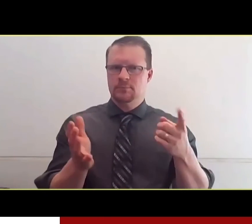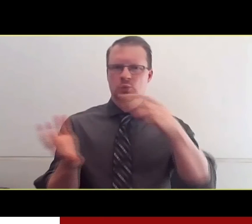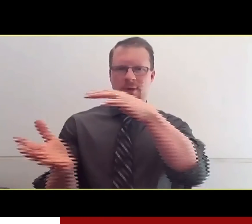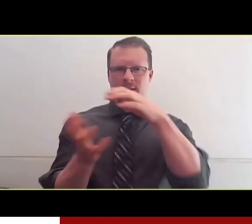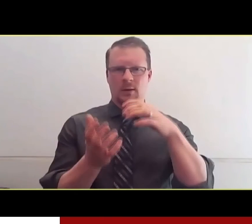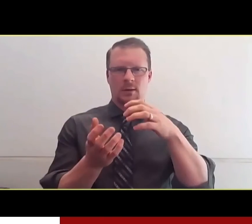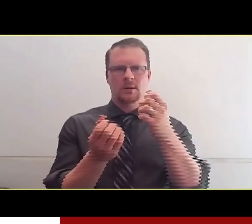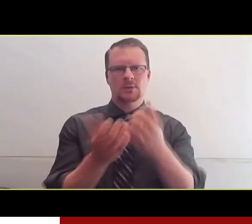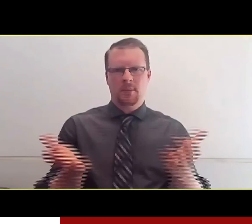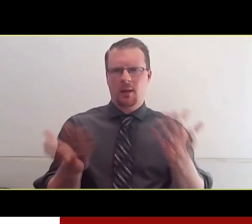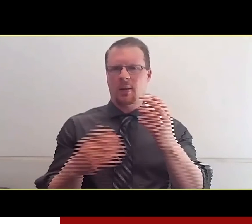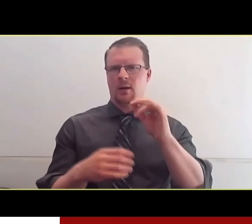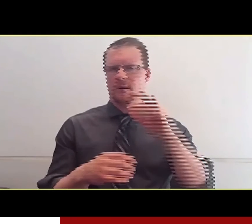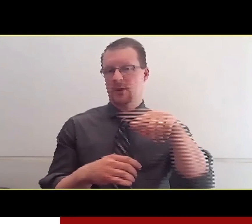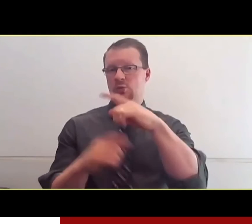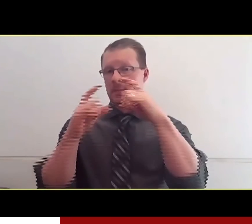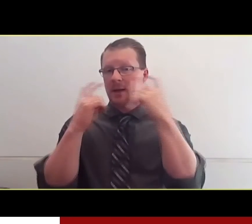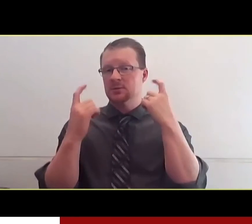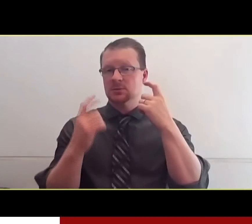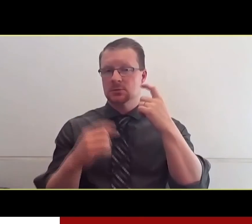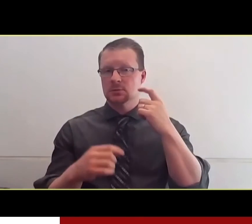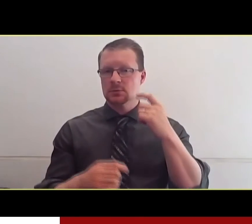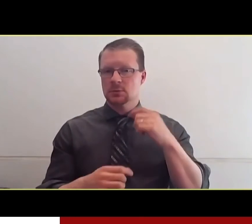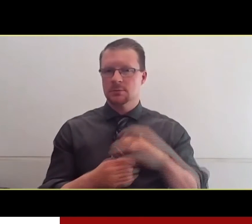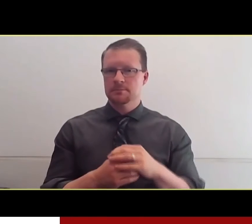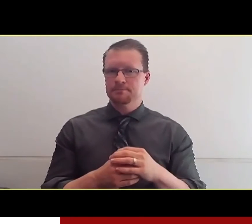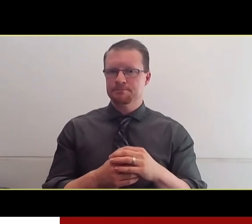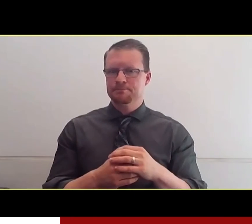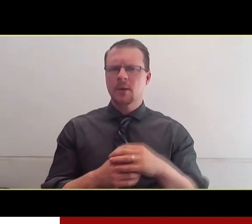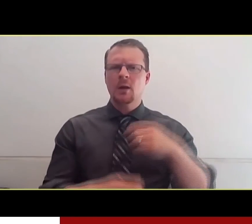go for their care for those staff to have a supply of mask.